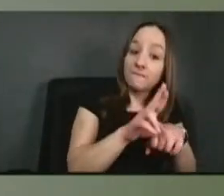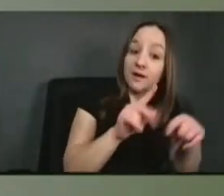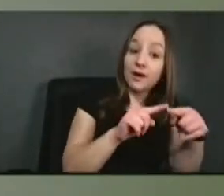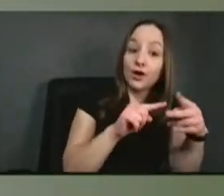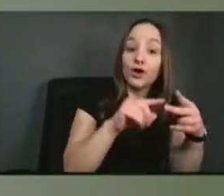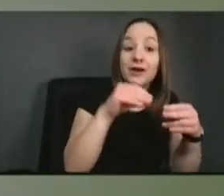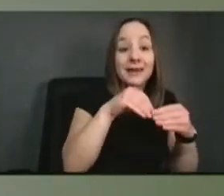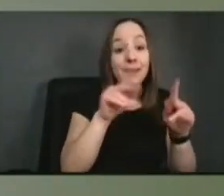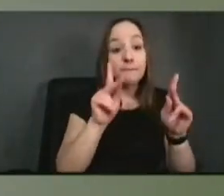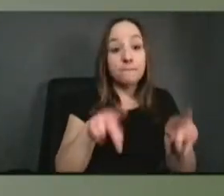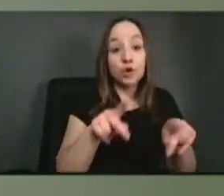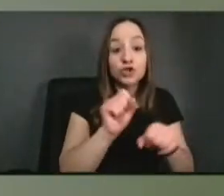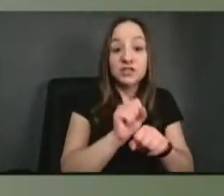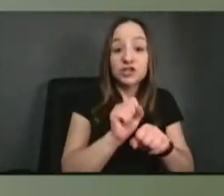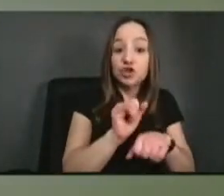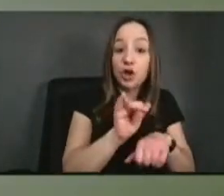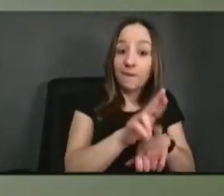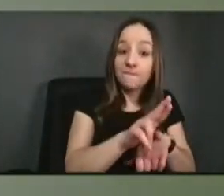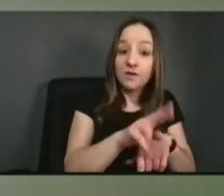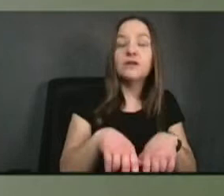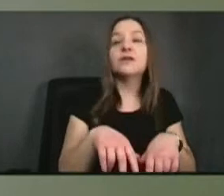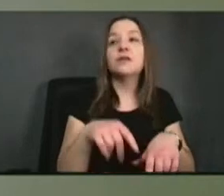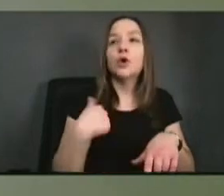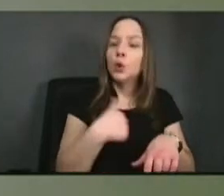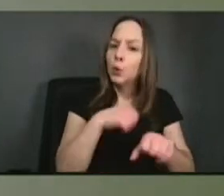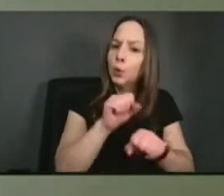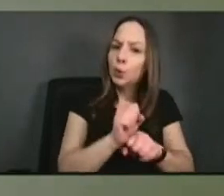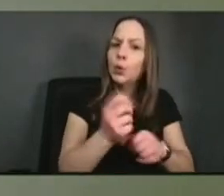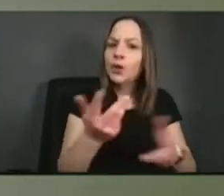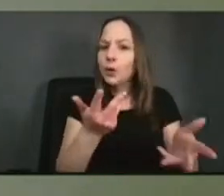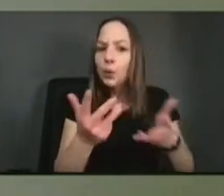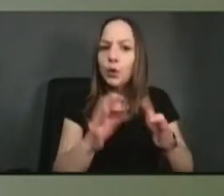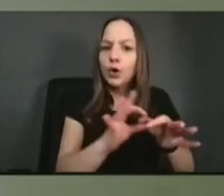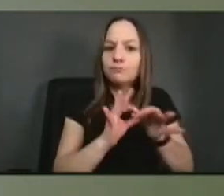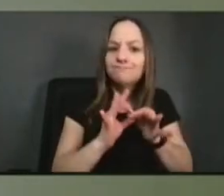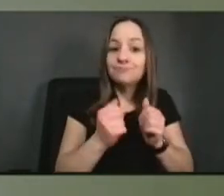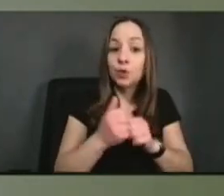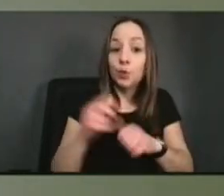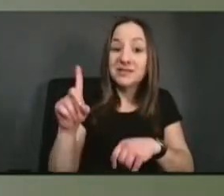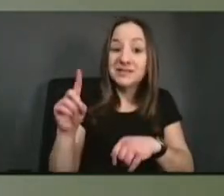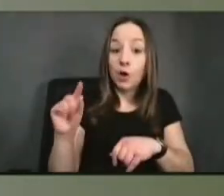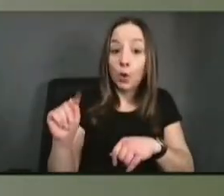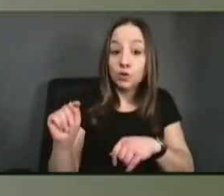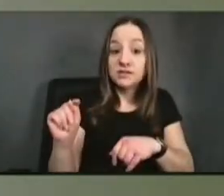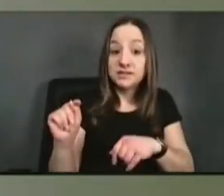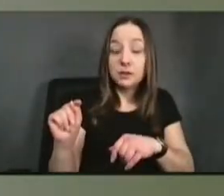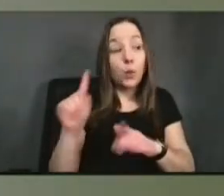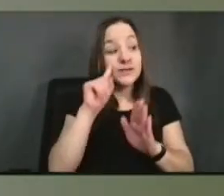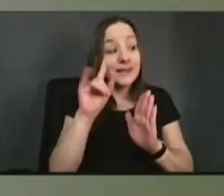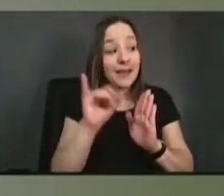bears online job fairs in person job fairs. And we worked